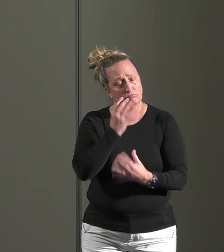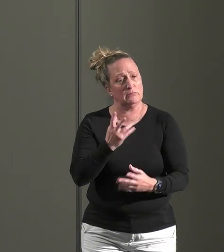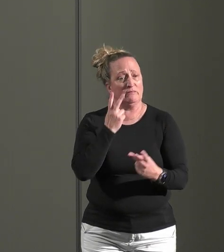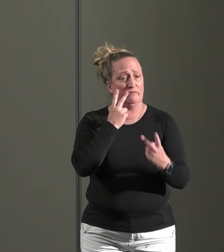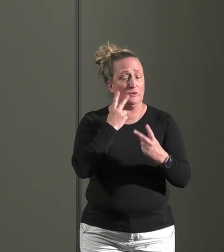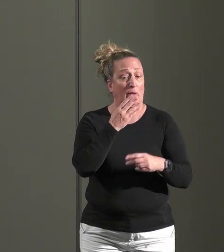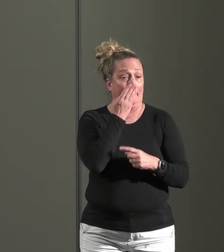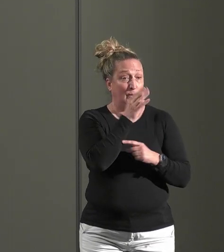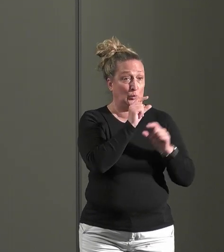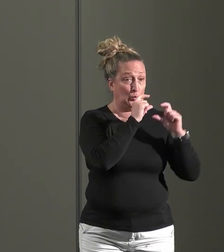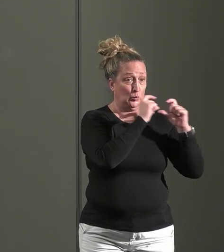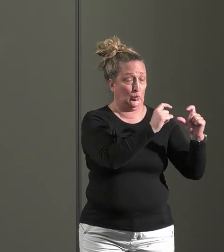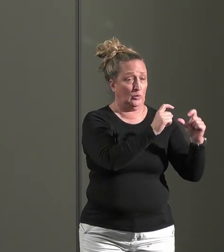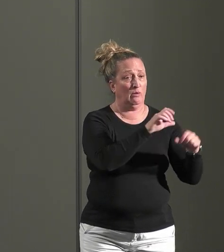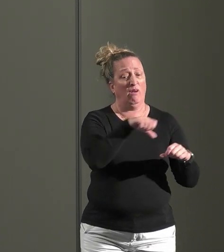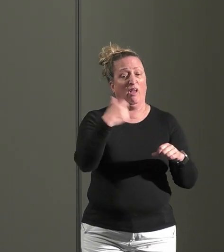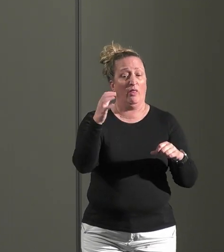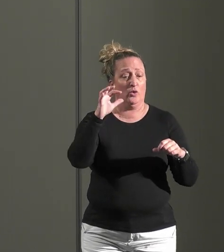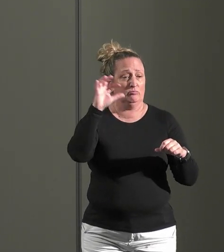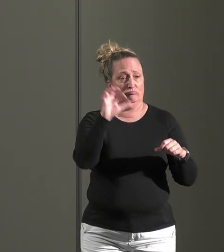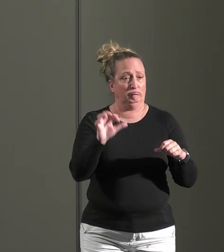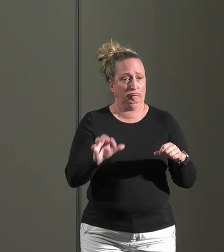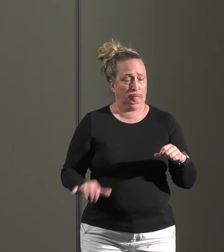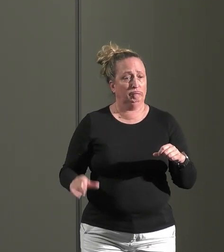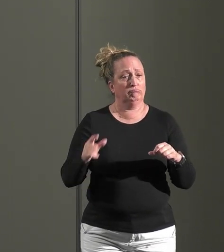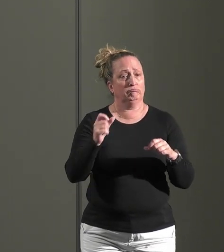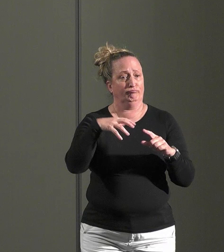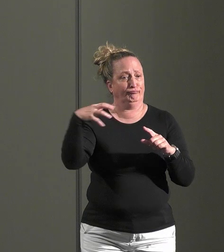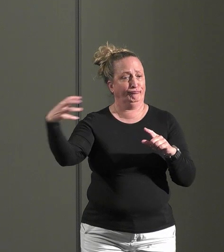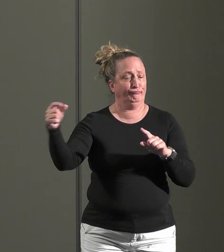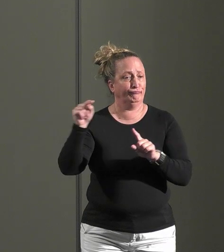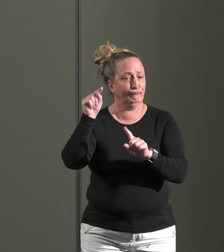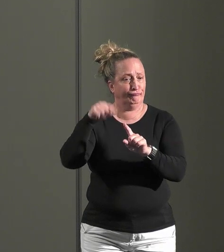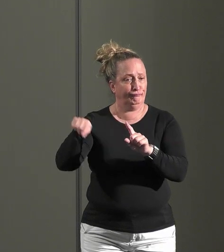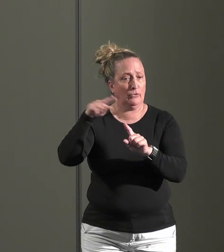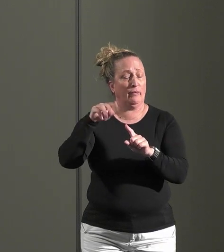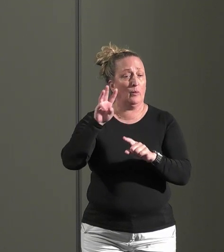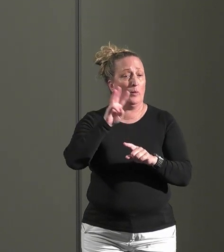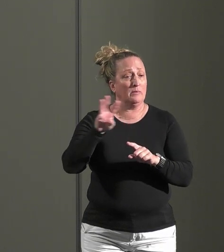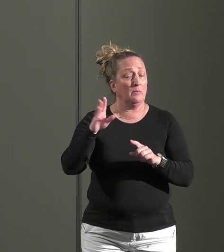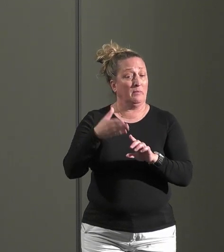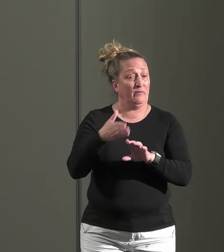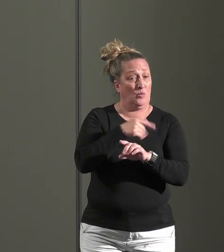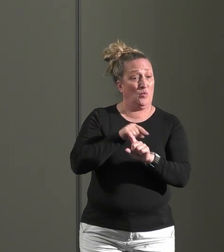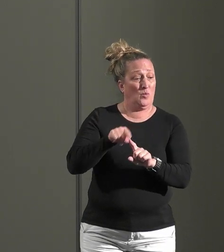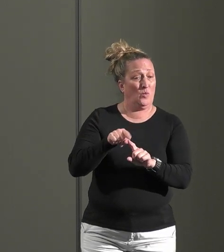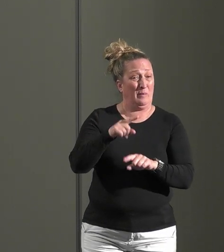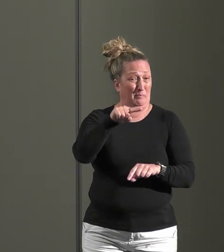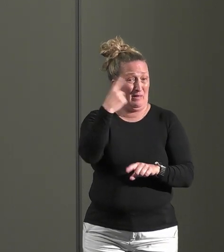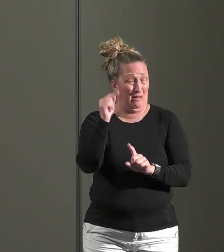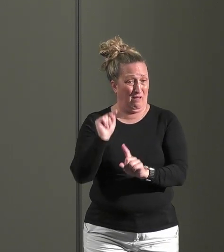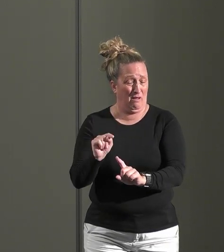blue and all the other text that was also on the website before in black. And it is like,